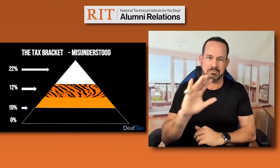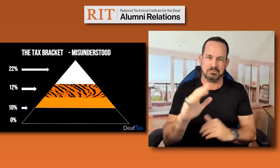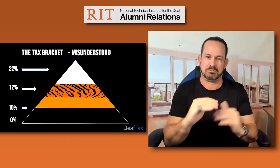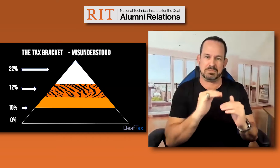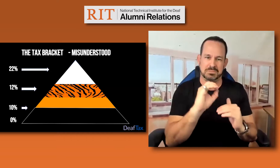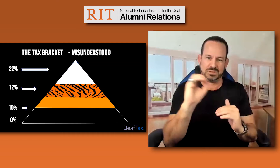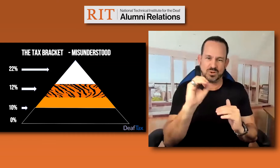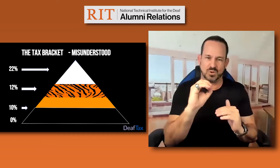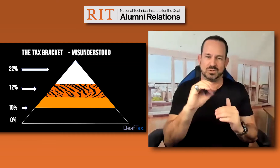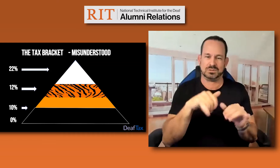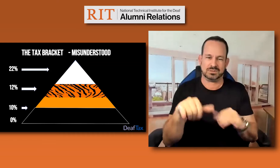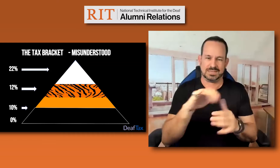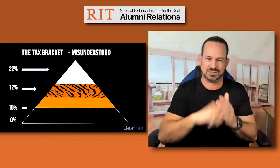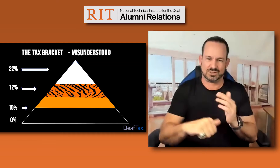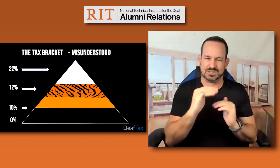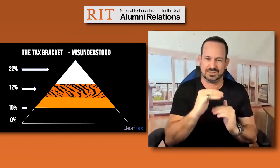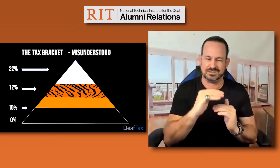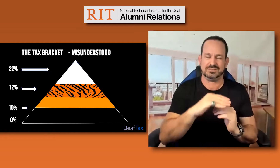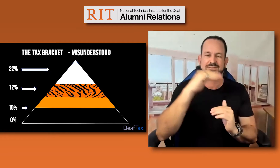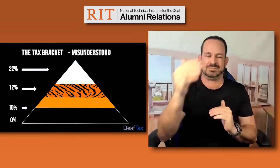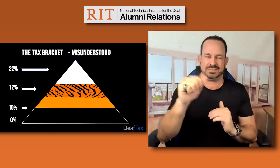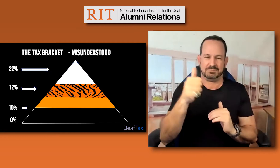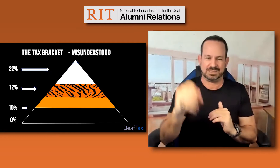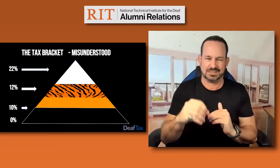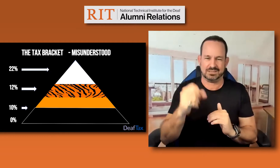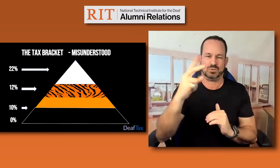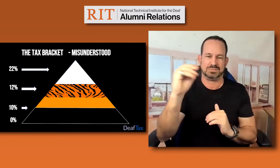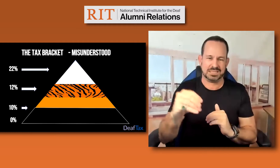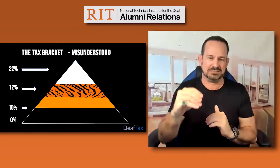do follow this progressive system.